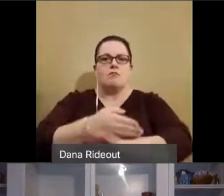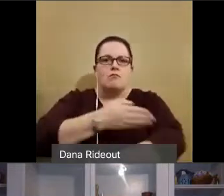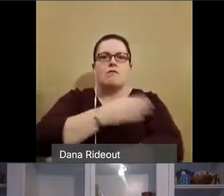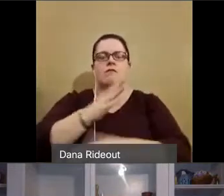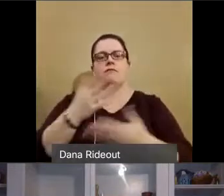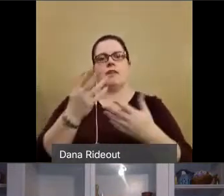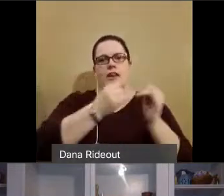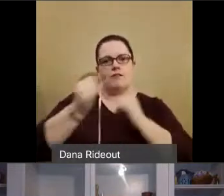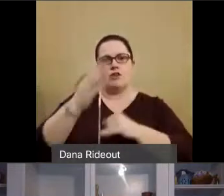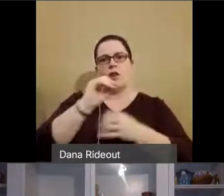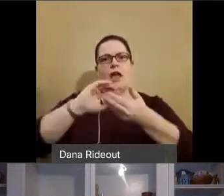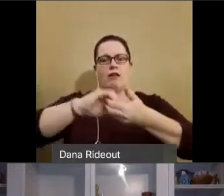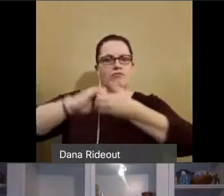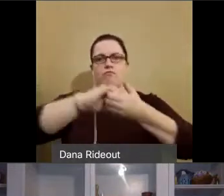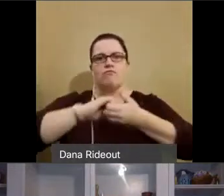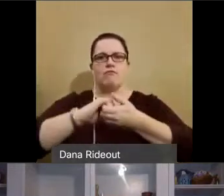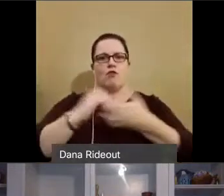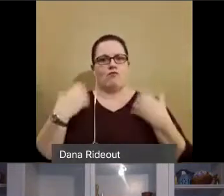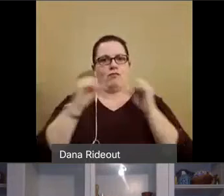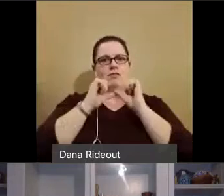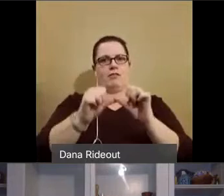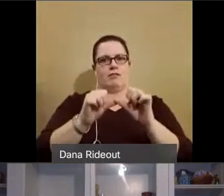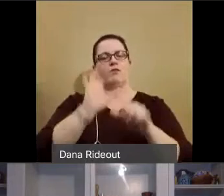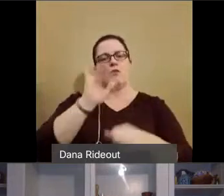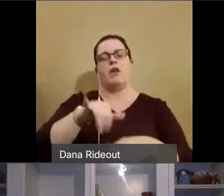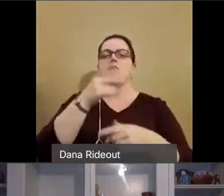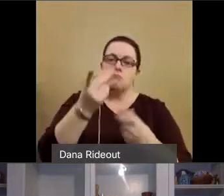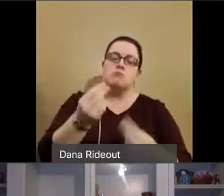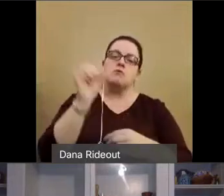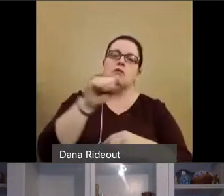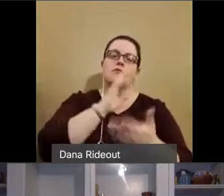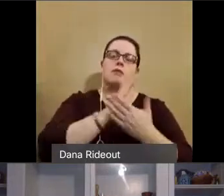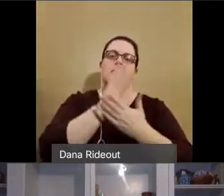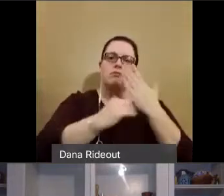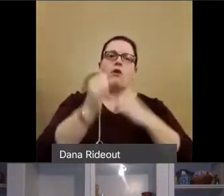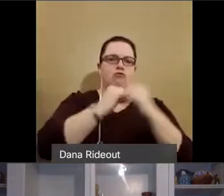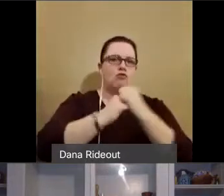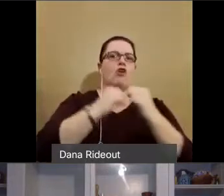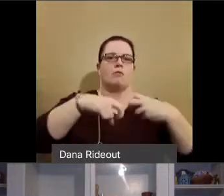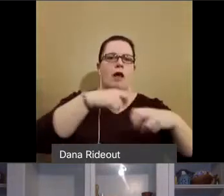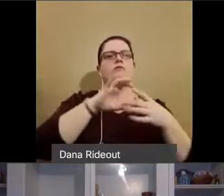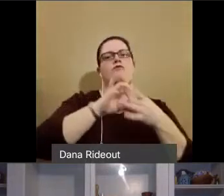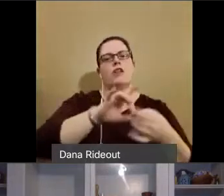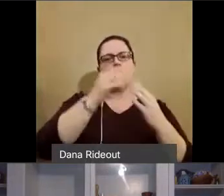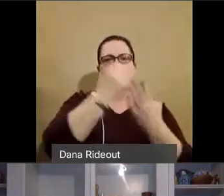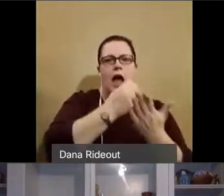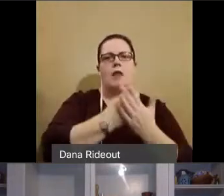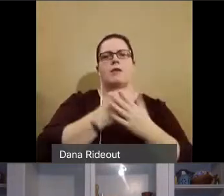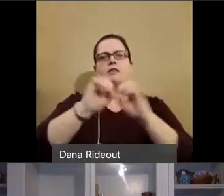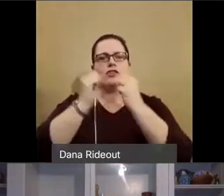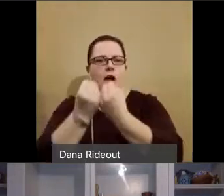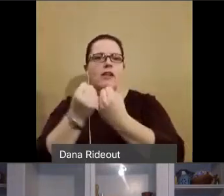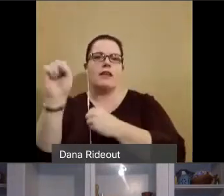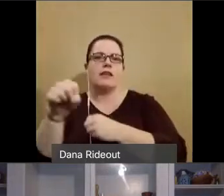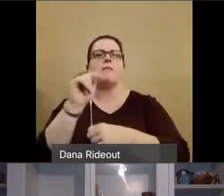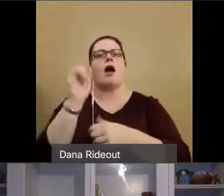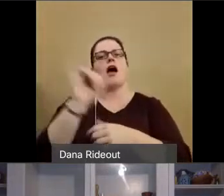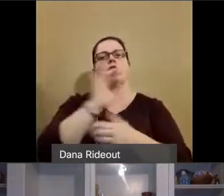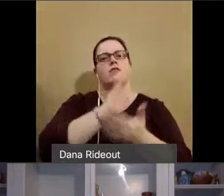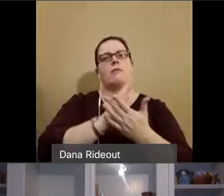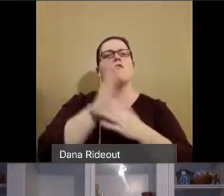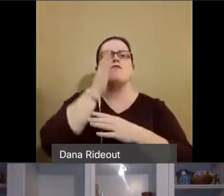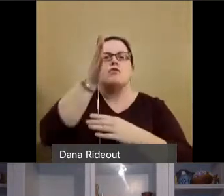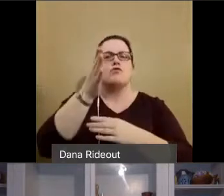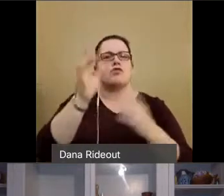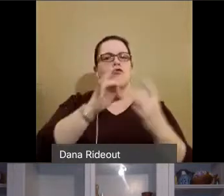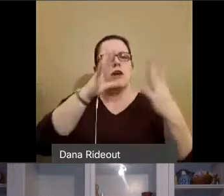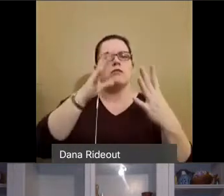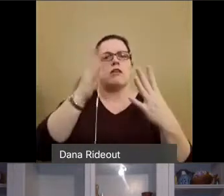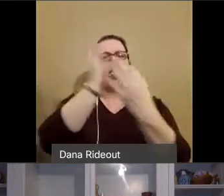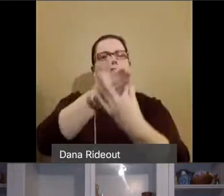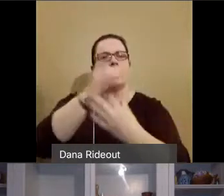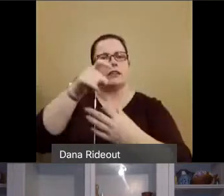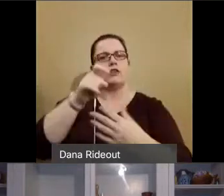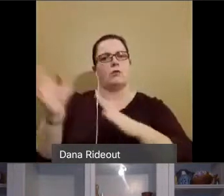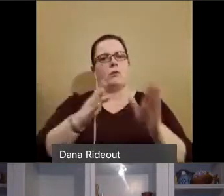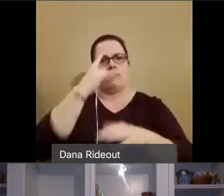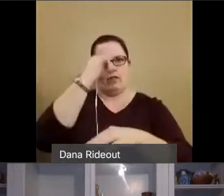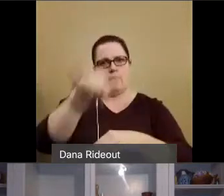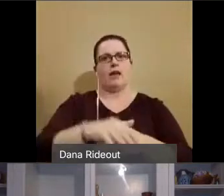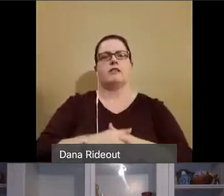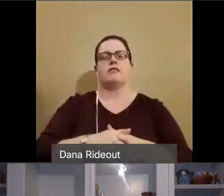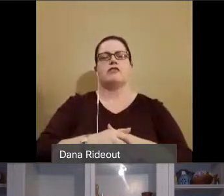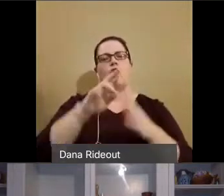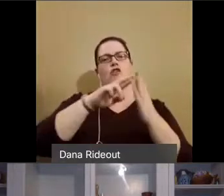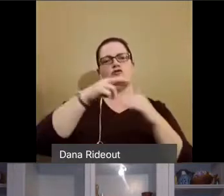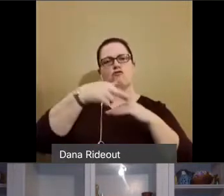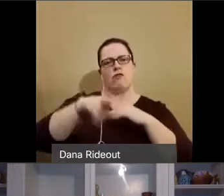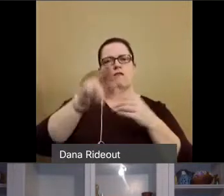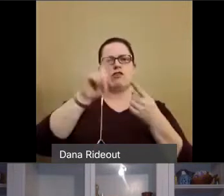Some of the really serious structural problems in the economy and in society, but it also talks about how we have to prepare for future crises and disruptions the reference to resilience. There's about 70 references in the document to resilience.